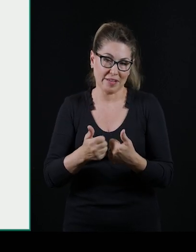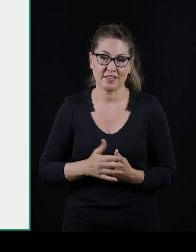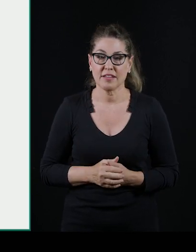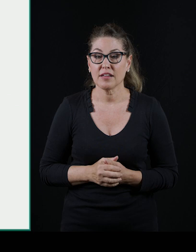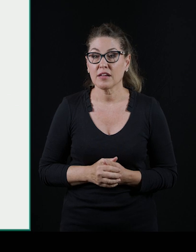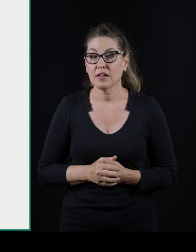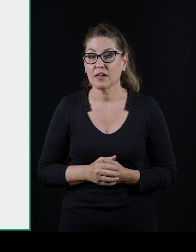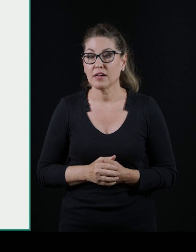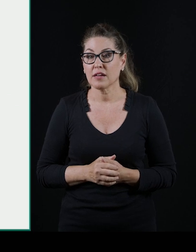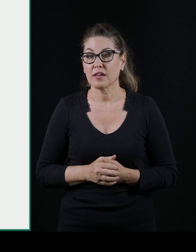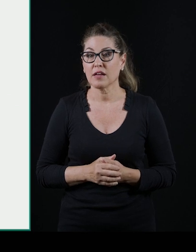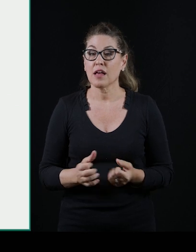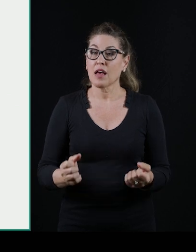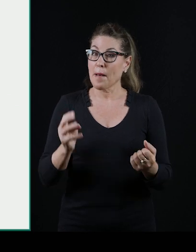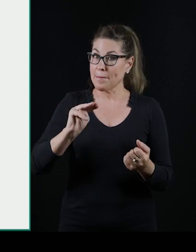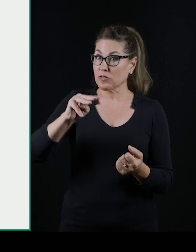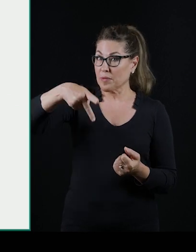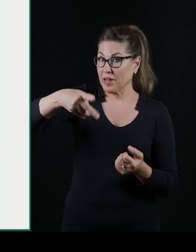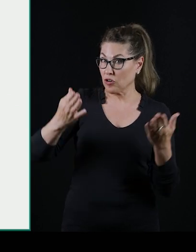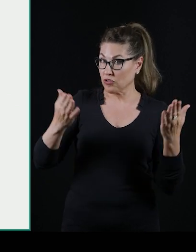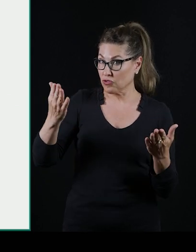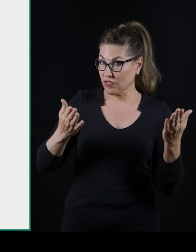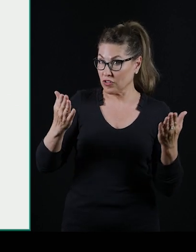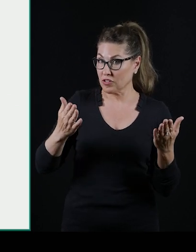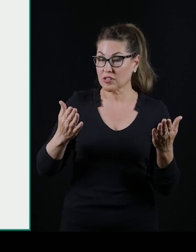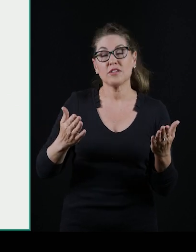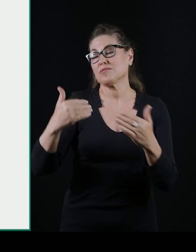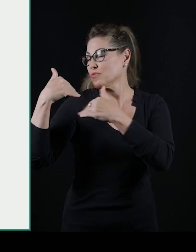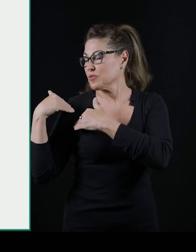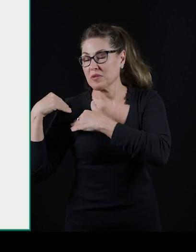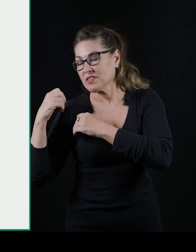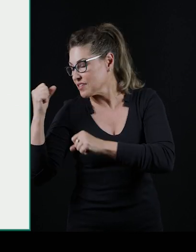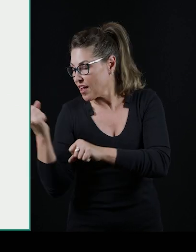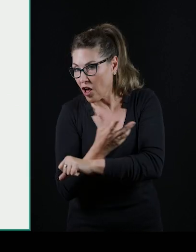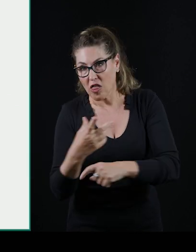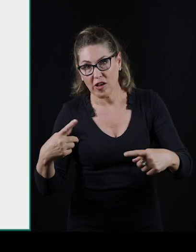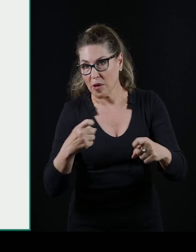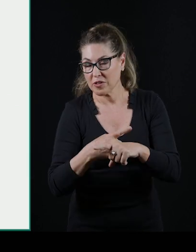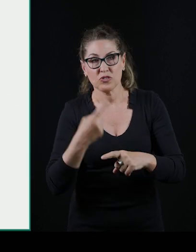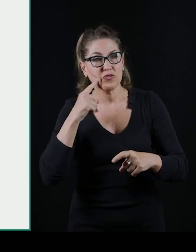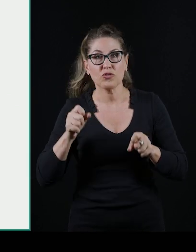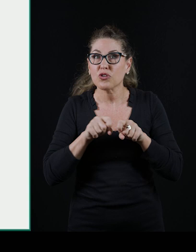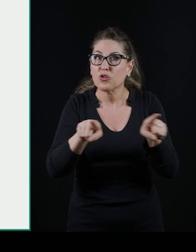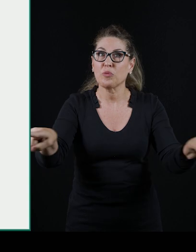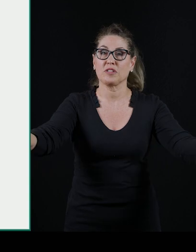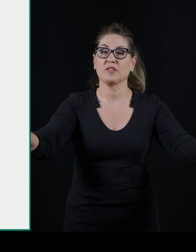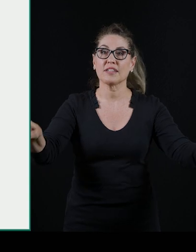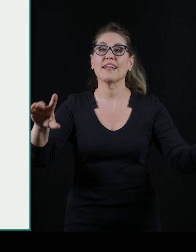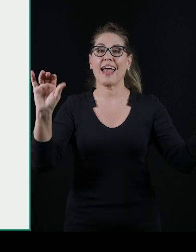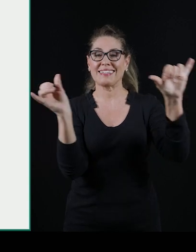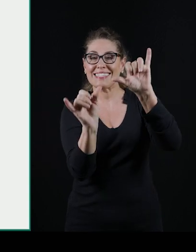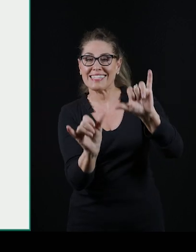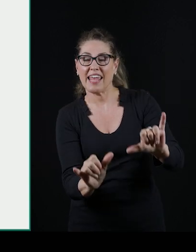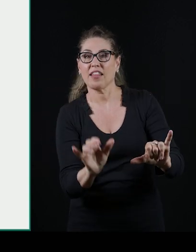PlayFab's multi-player servers handles all the heavy lifting of globally distributing and scaling your game servers out